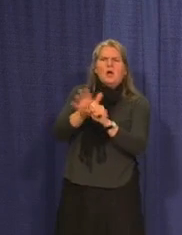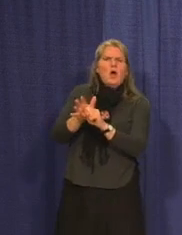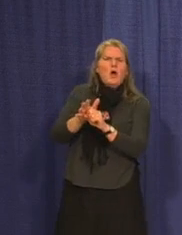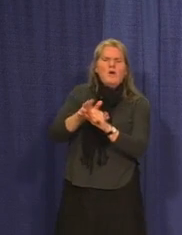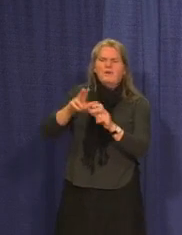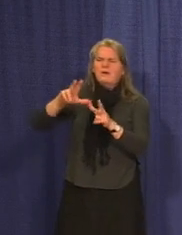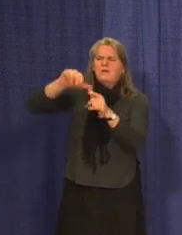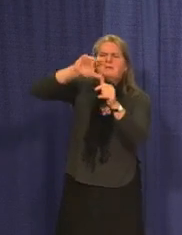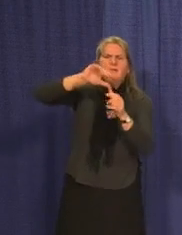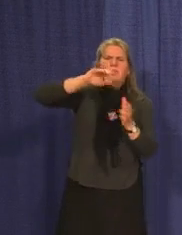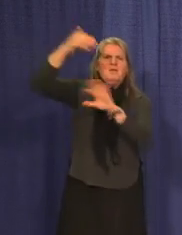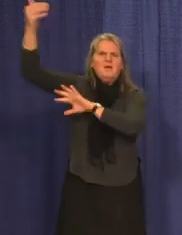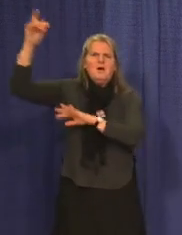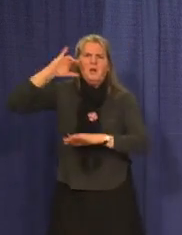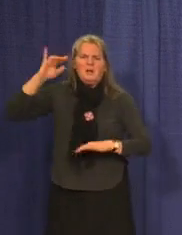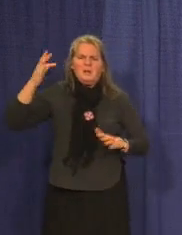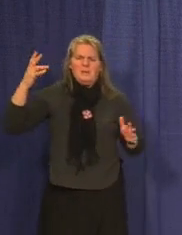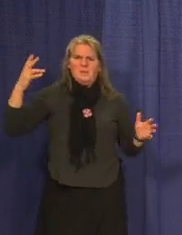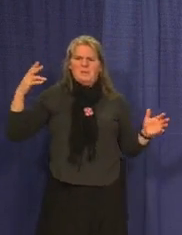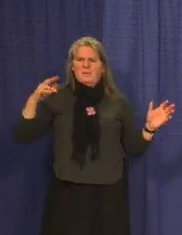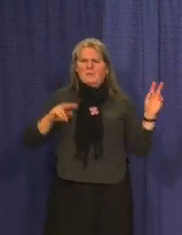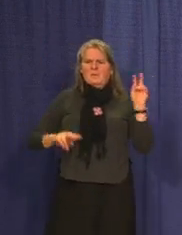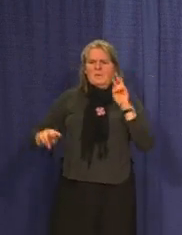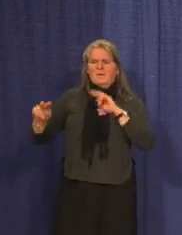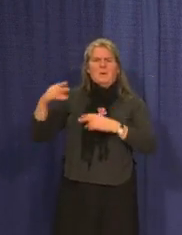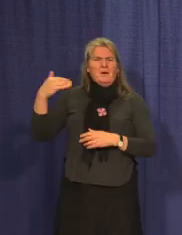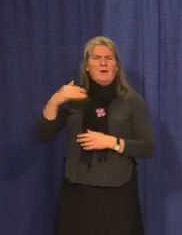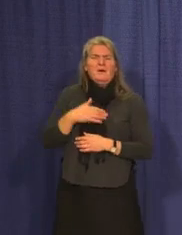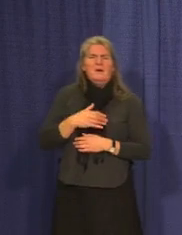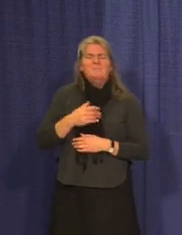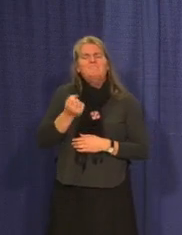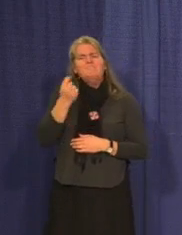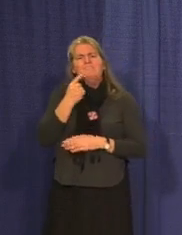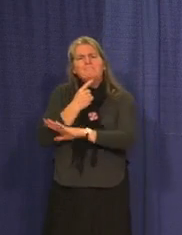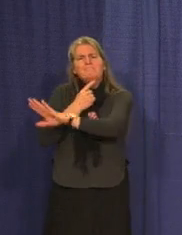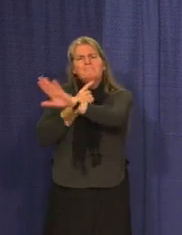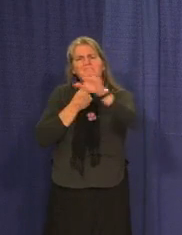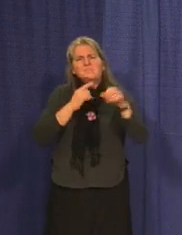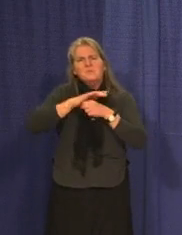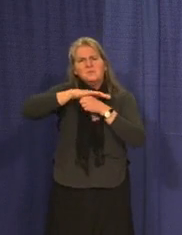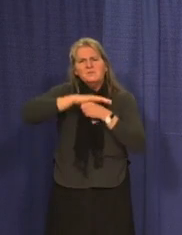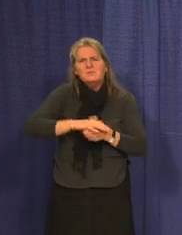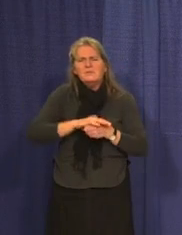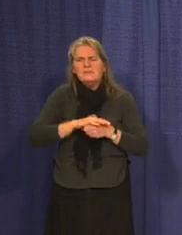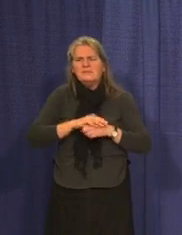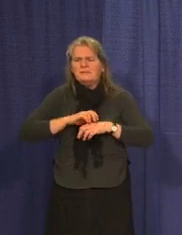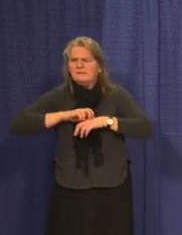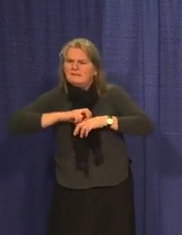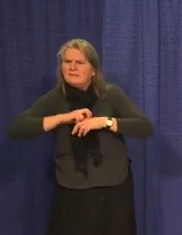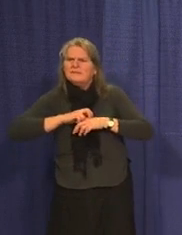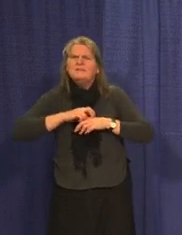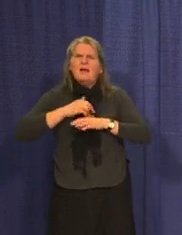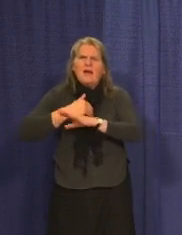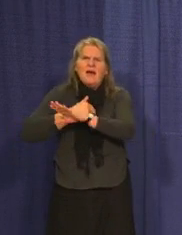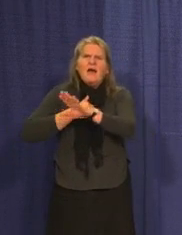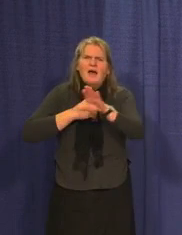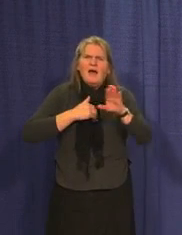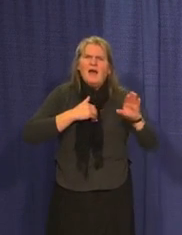some huge, global COVID cyclone. I certainly understand the stress and anxiety this is